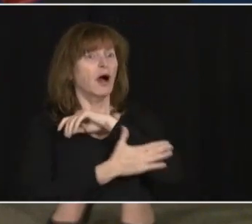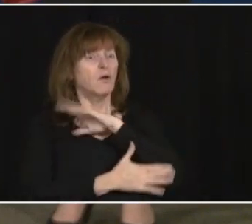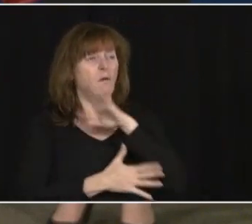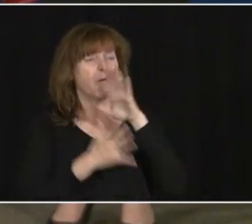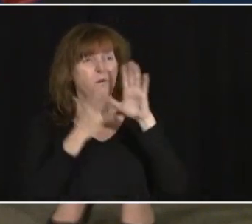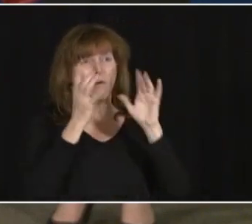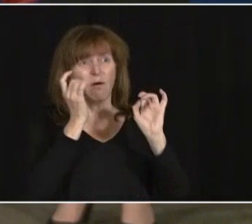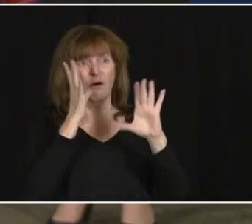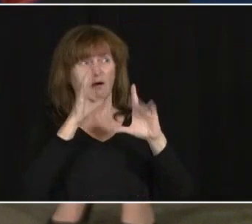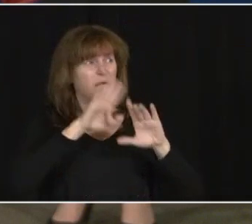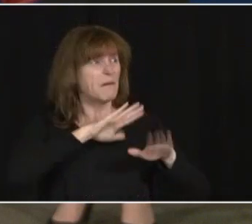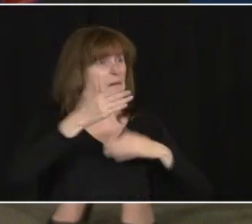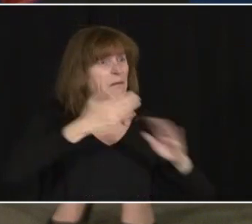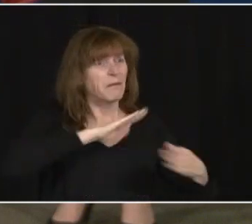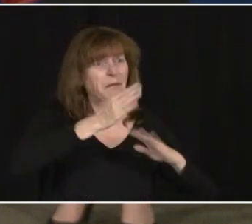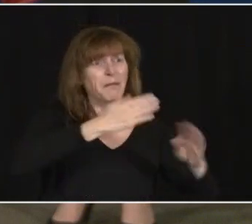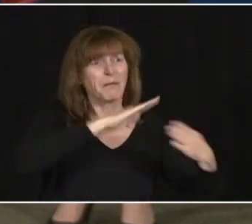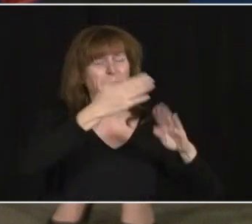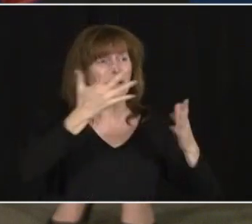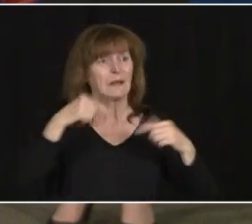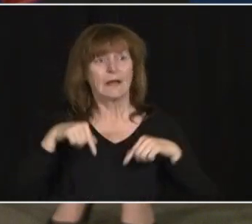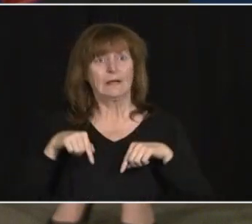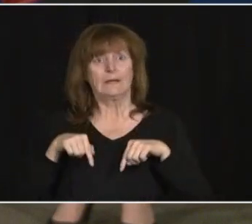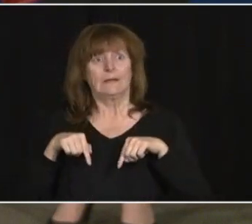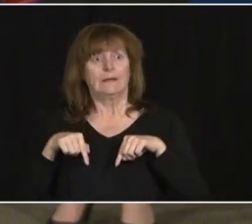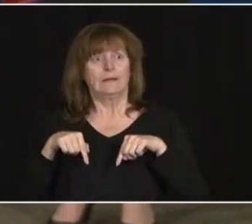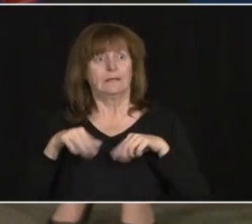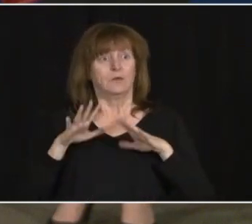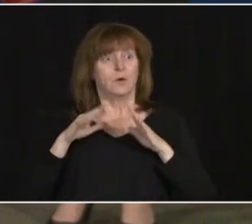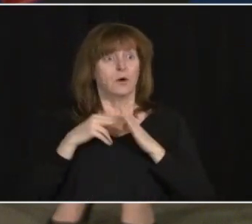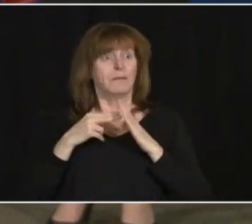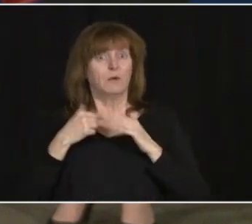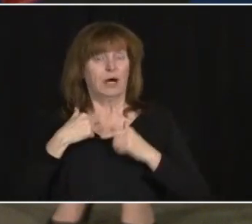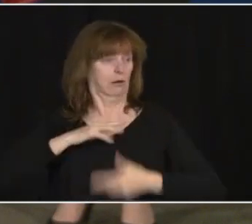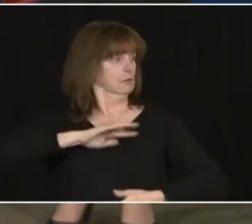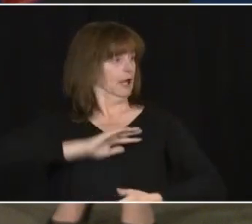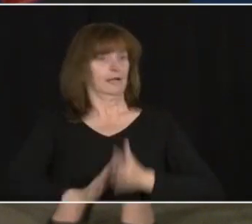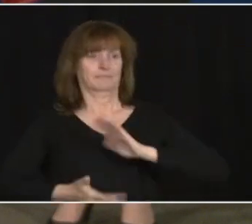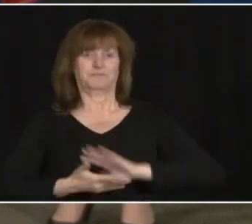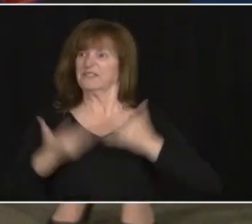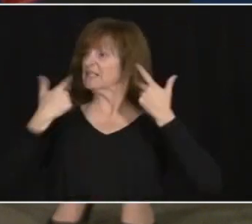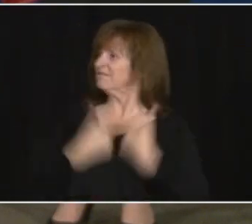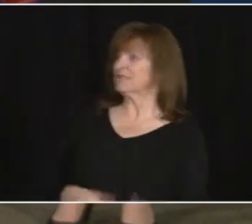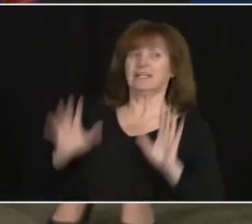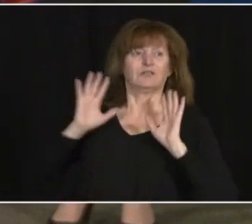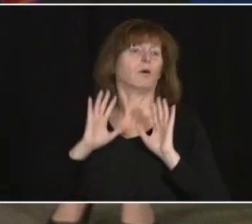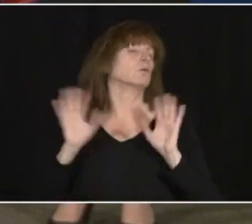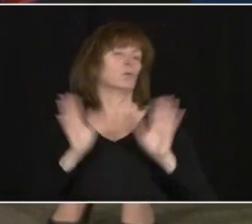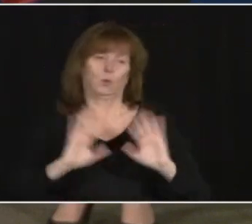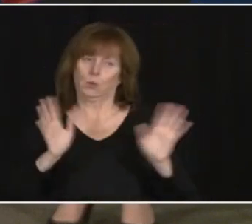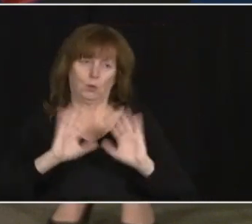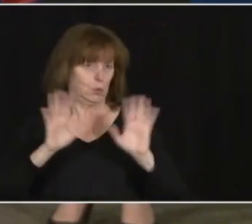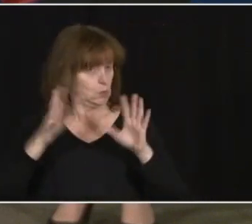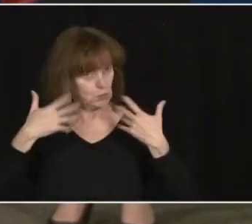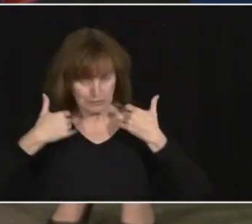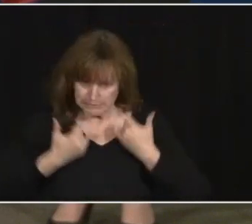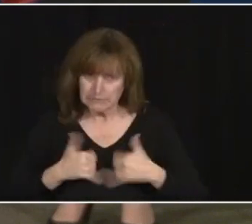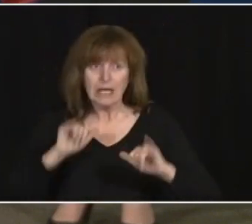far from it. We are still in the middle of a battle. We are still fighting hard to protect our